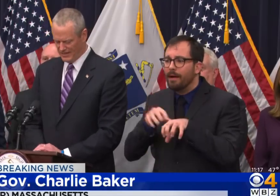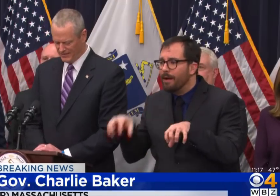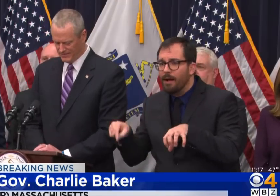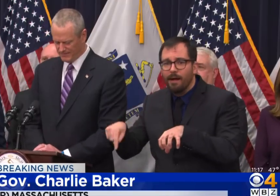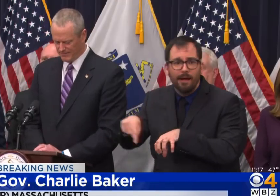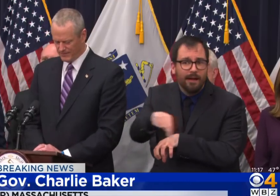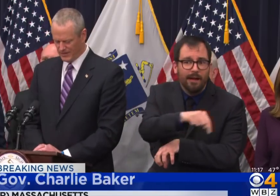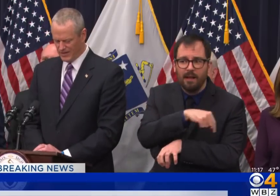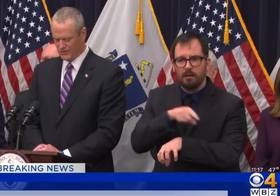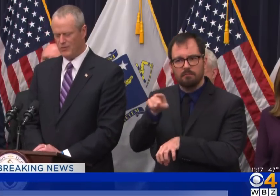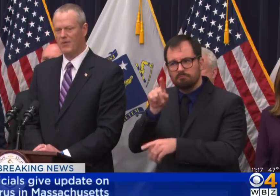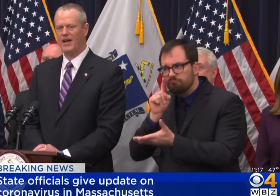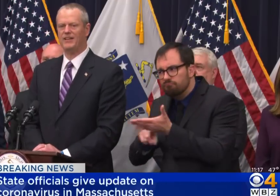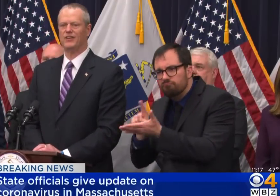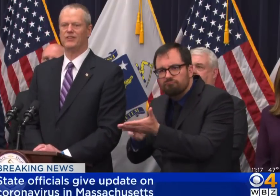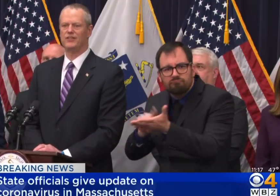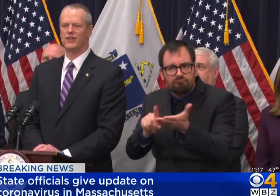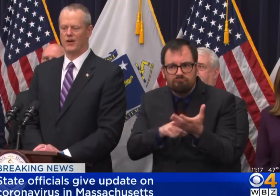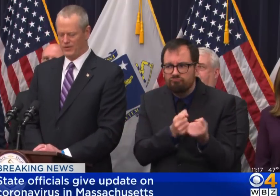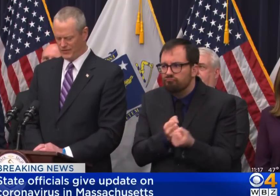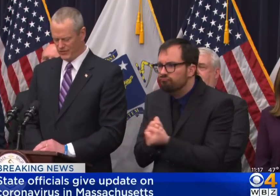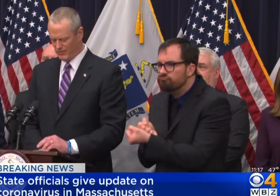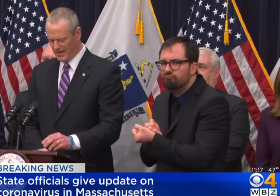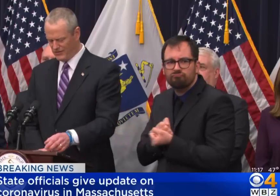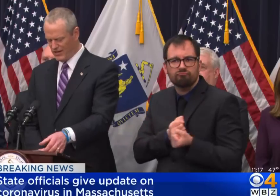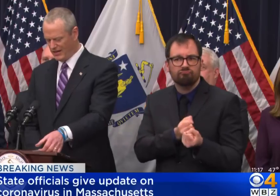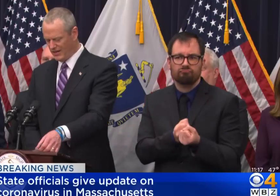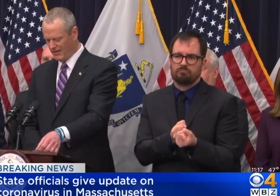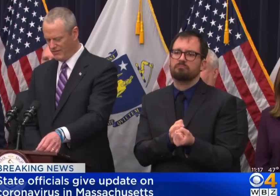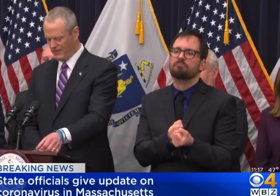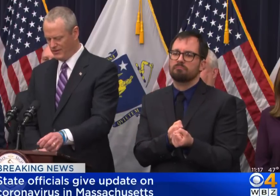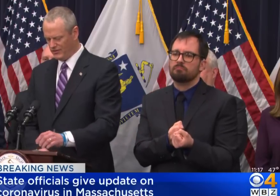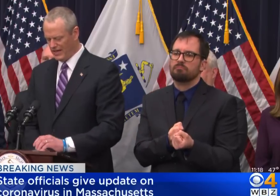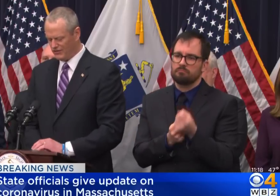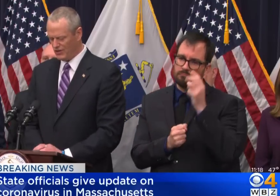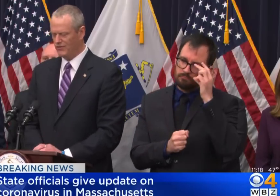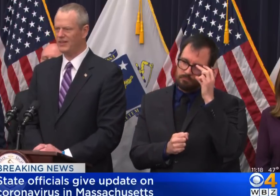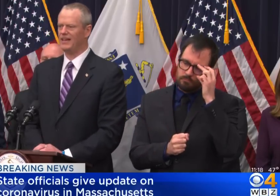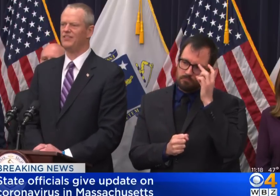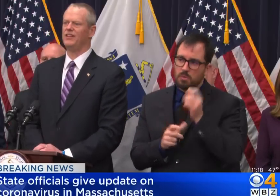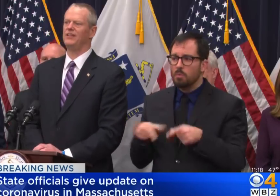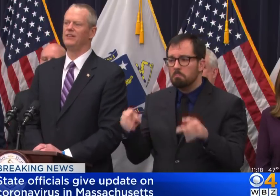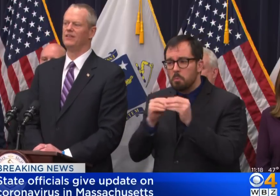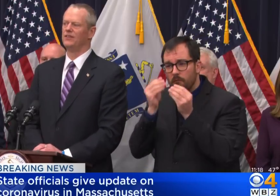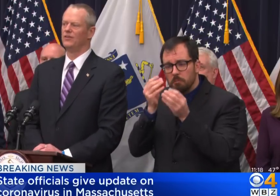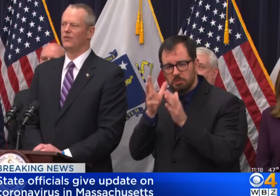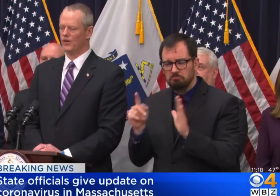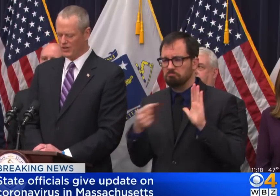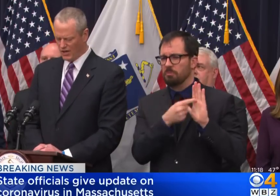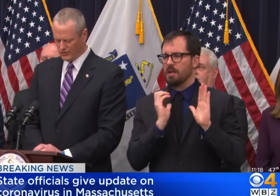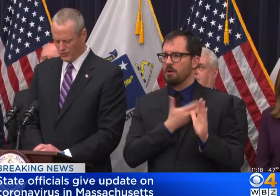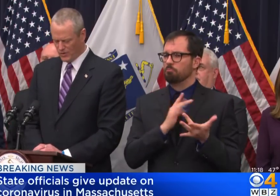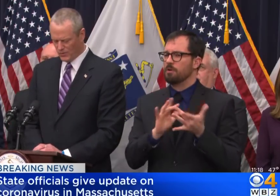MEMBERS. FRIENDLY CHECK IN CAN GO A LONG WAY RIGHT NOW IN HELPING SOMEBODY THROUGH THEIR DAY.